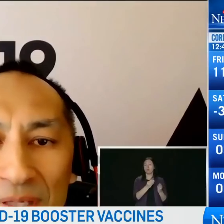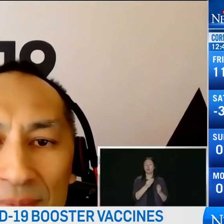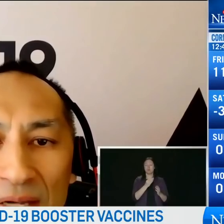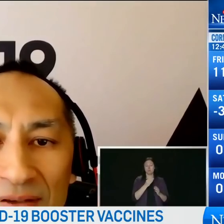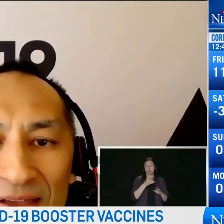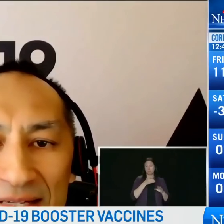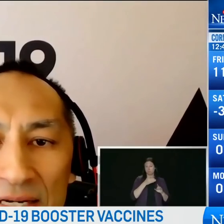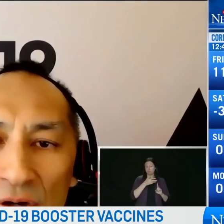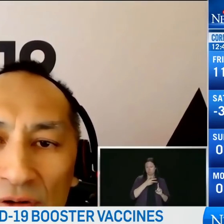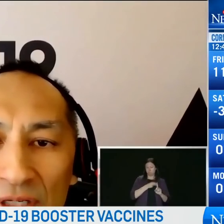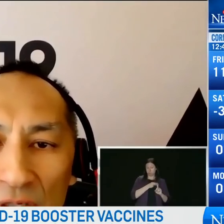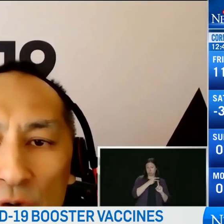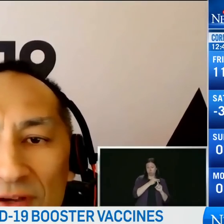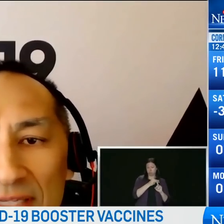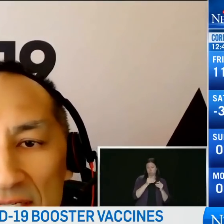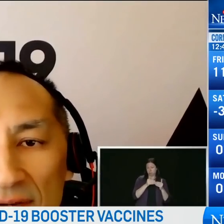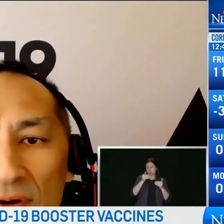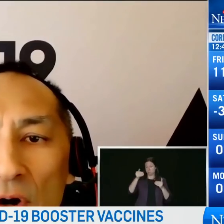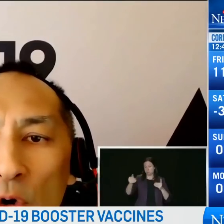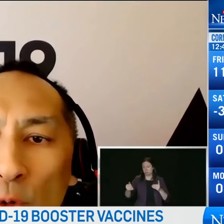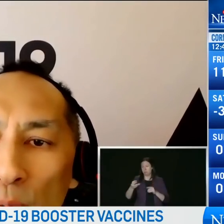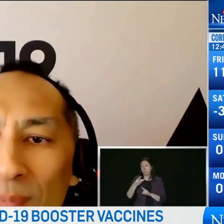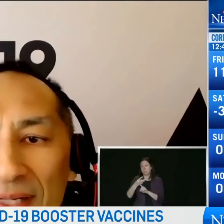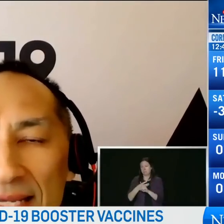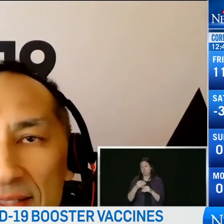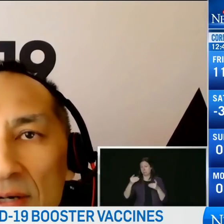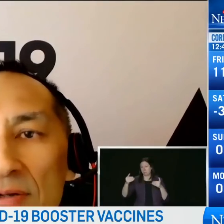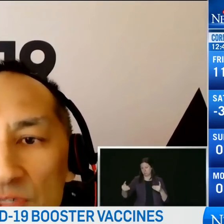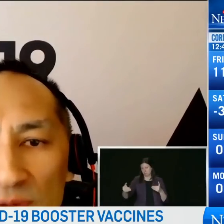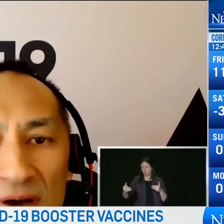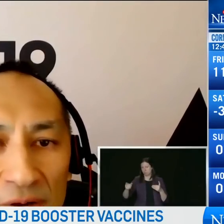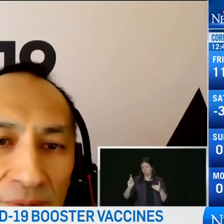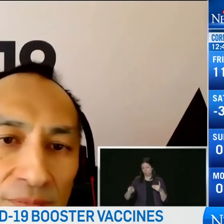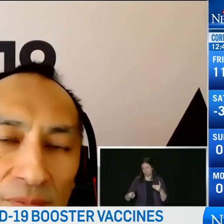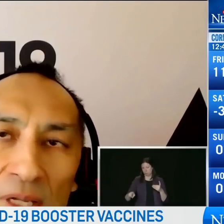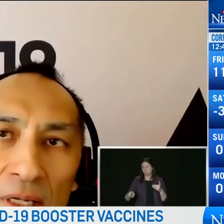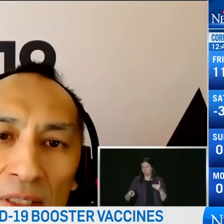AUTHORIZED mRNA VACCINE SHOULD